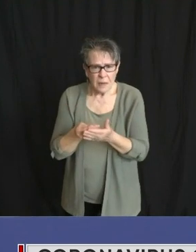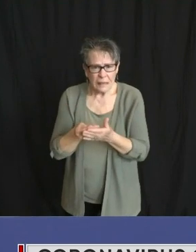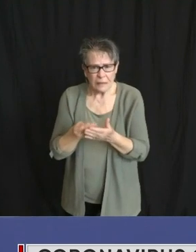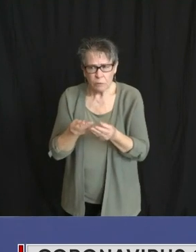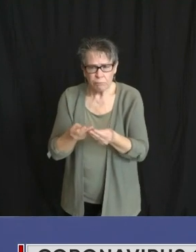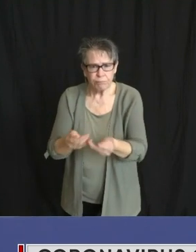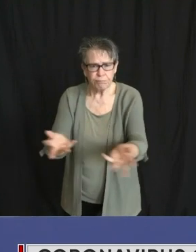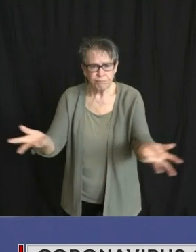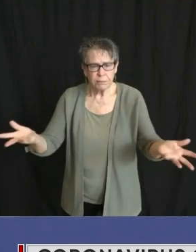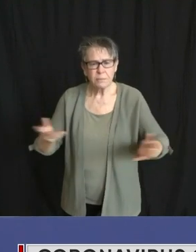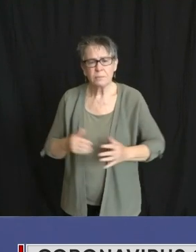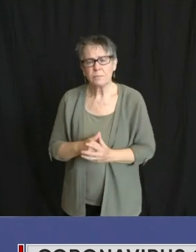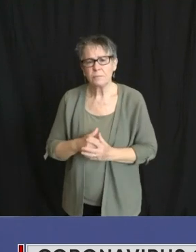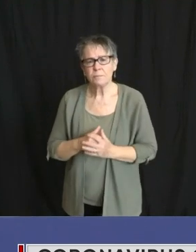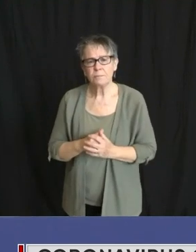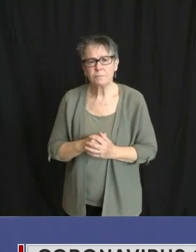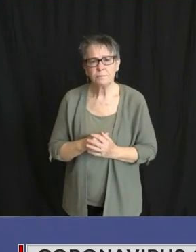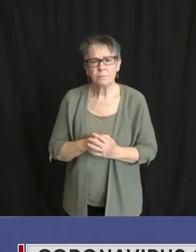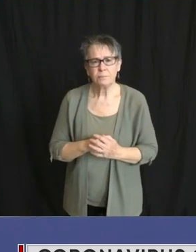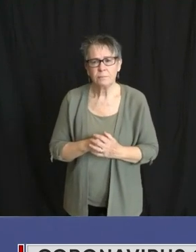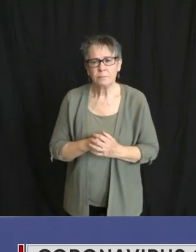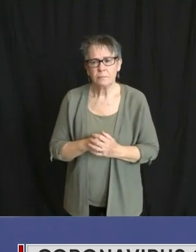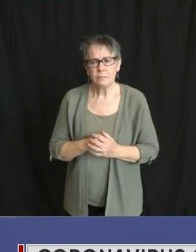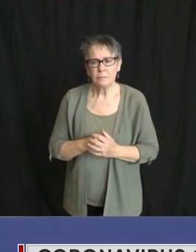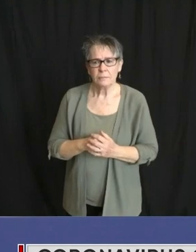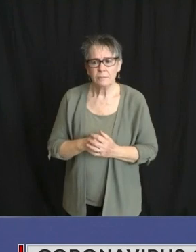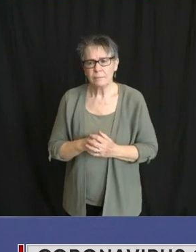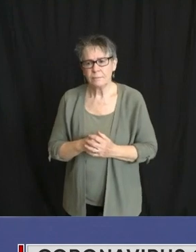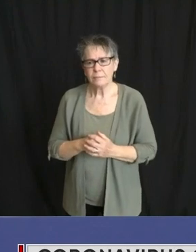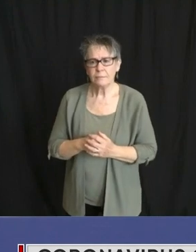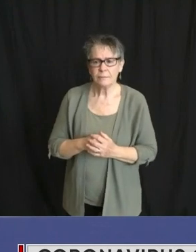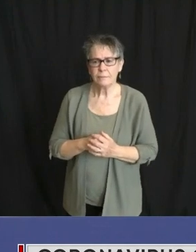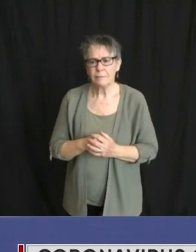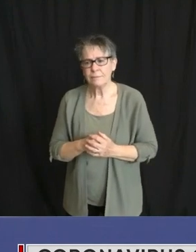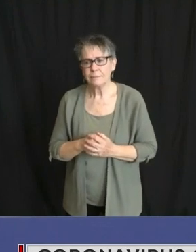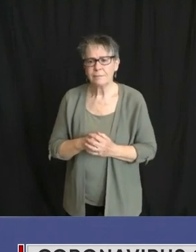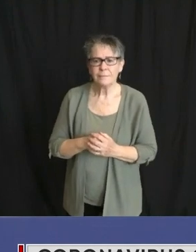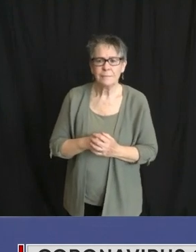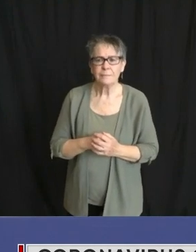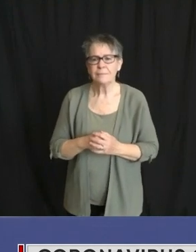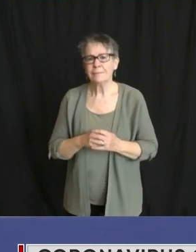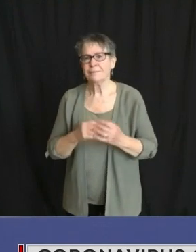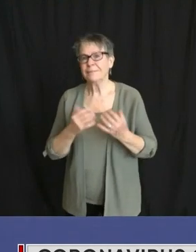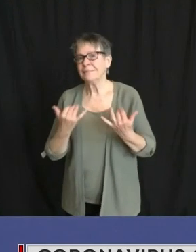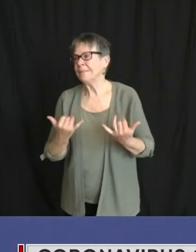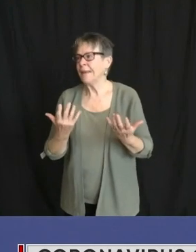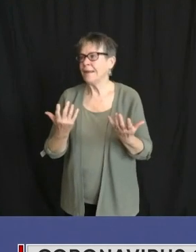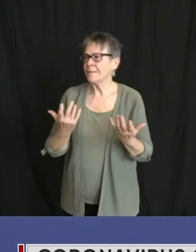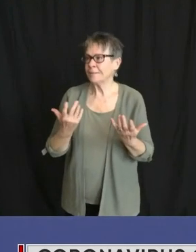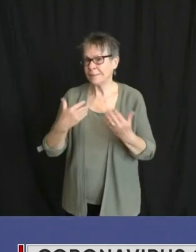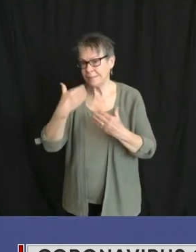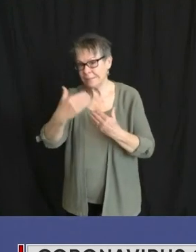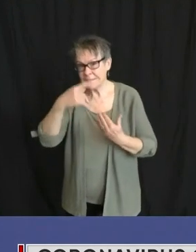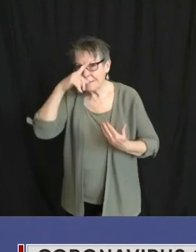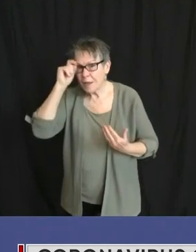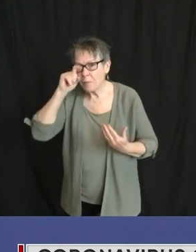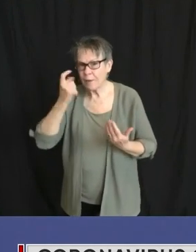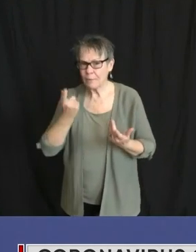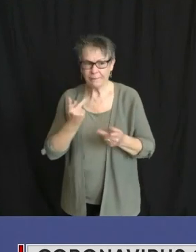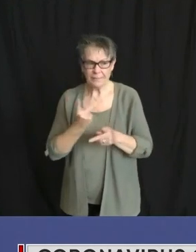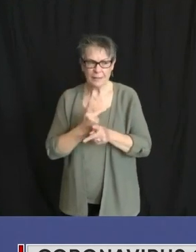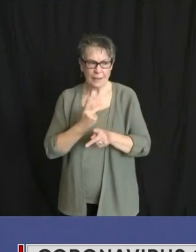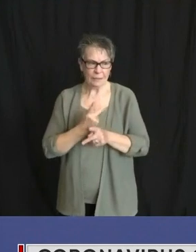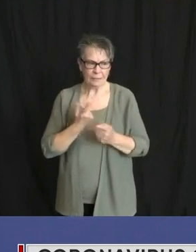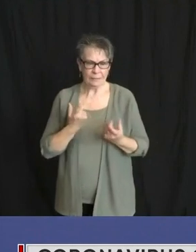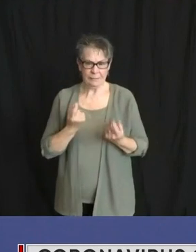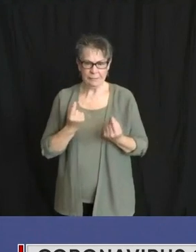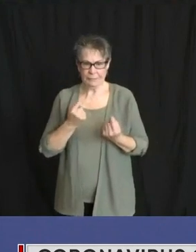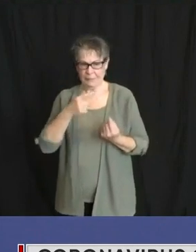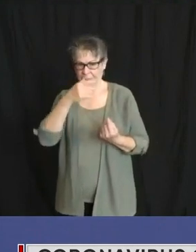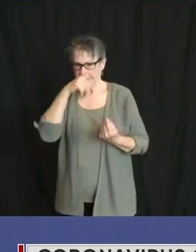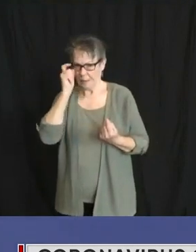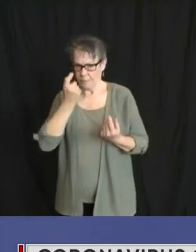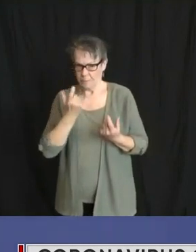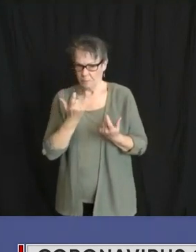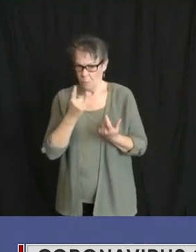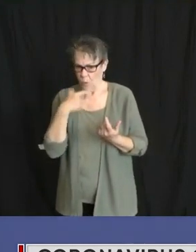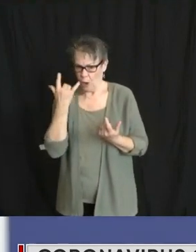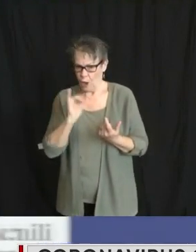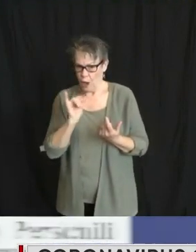HAVE THE ABILITY TO.